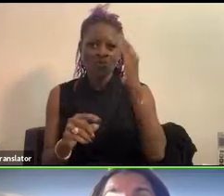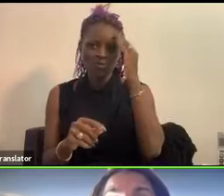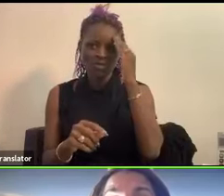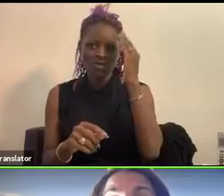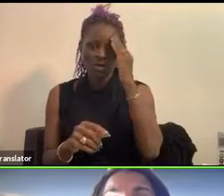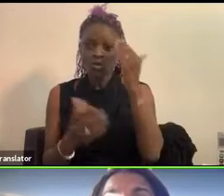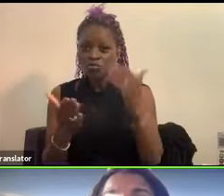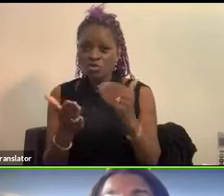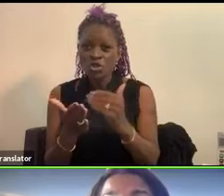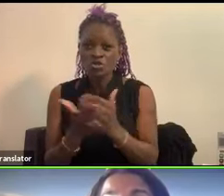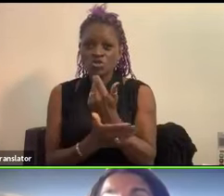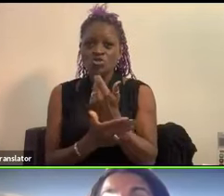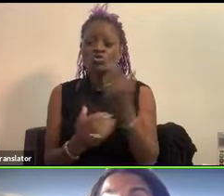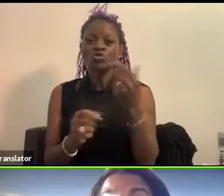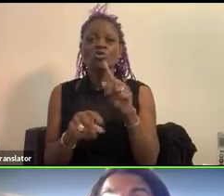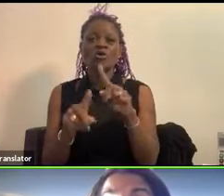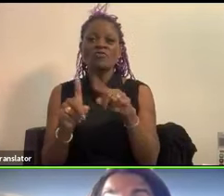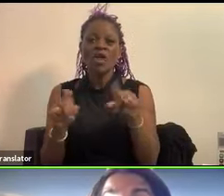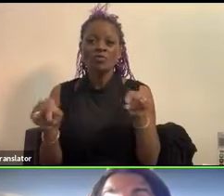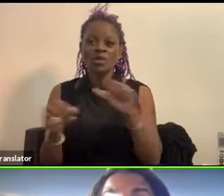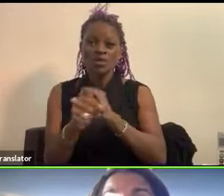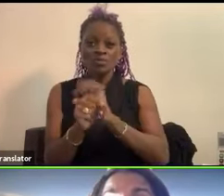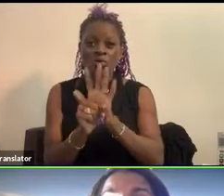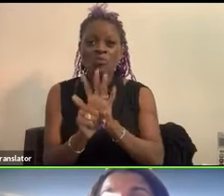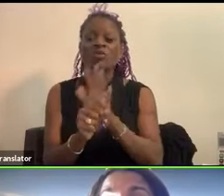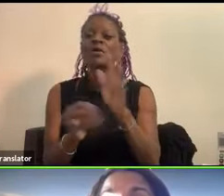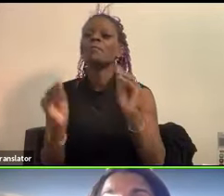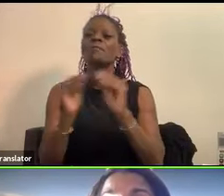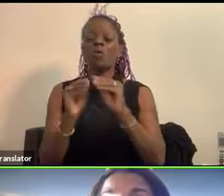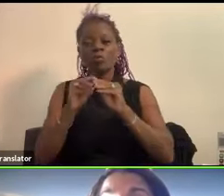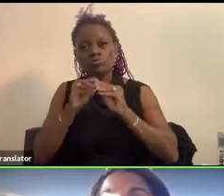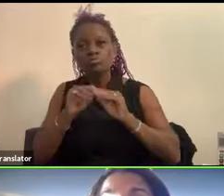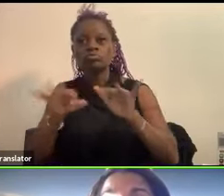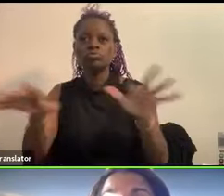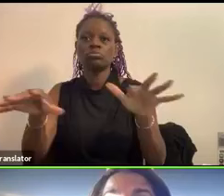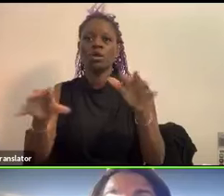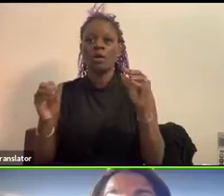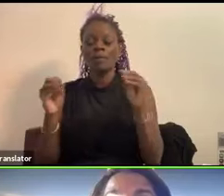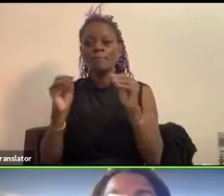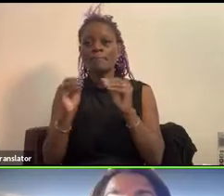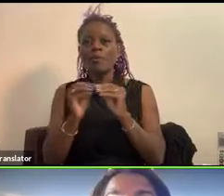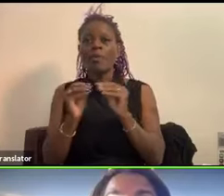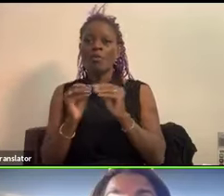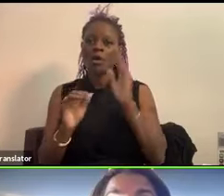more contagious or infectious than earlier versions of the virus.